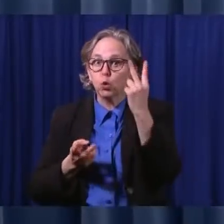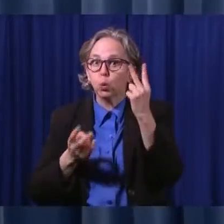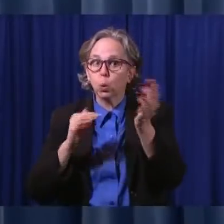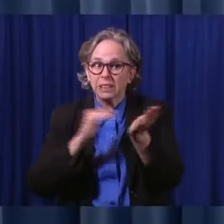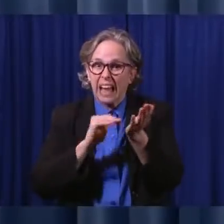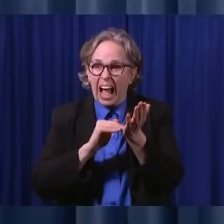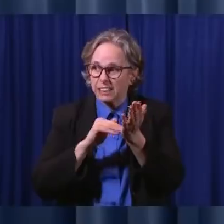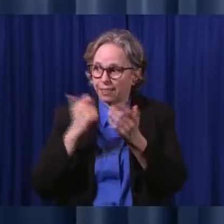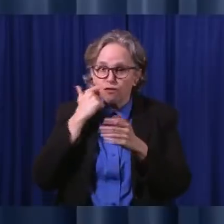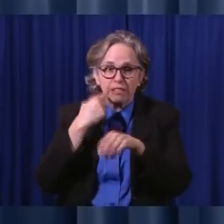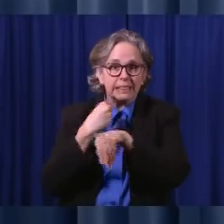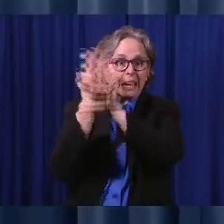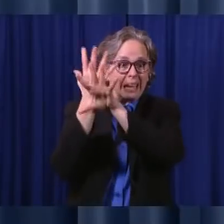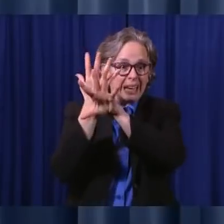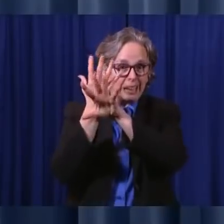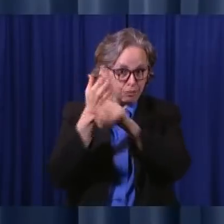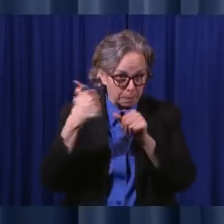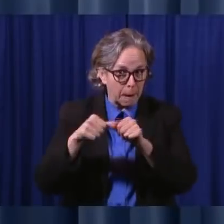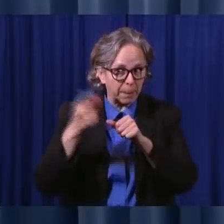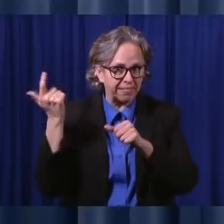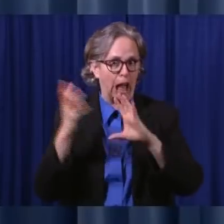PARISHED AS A RESULT OF THE